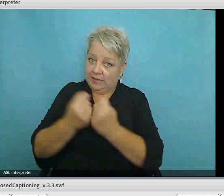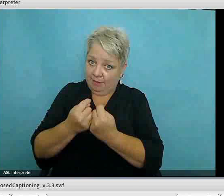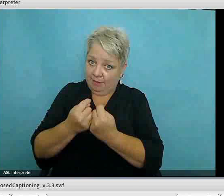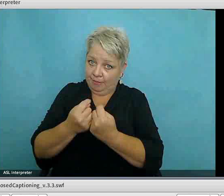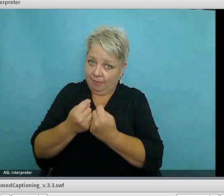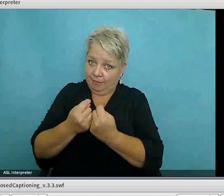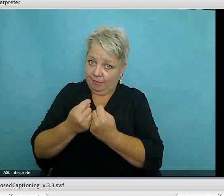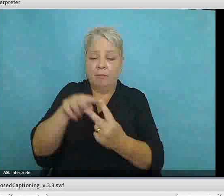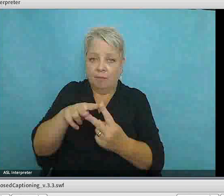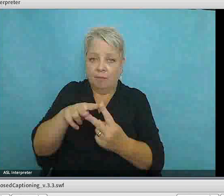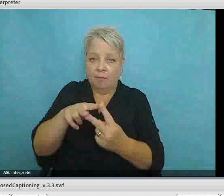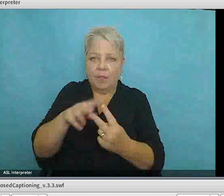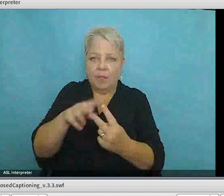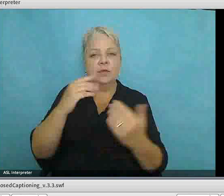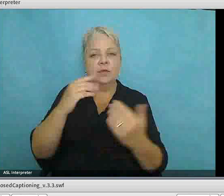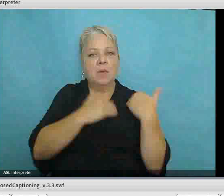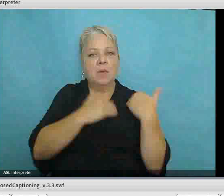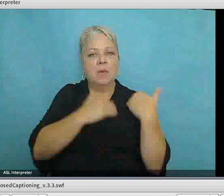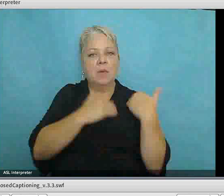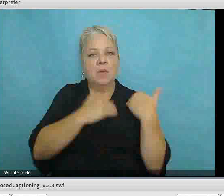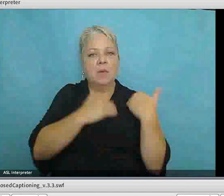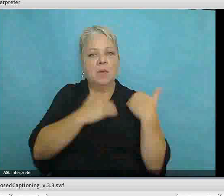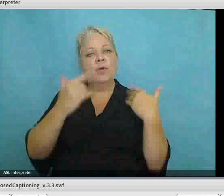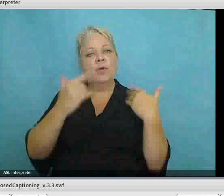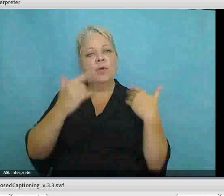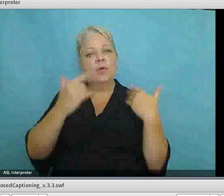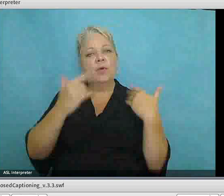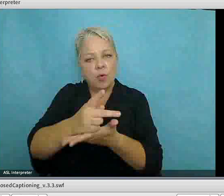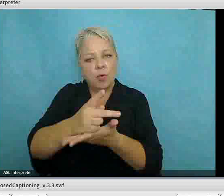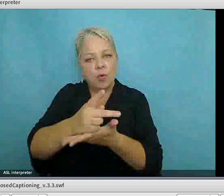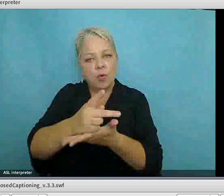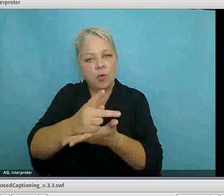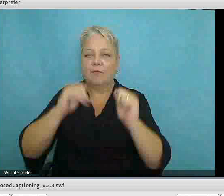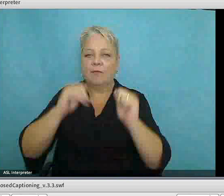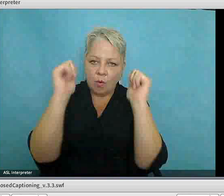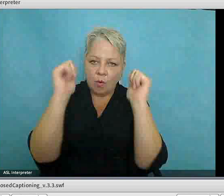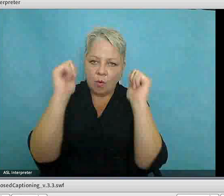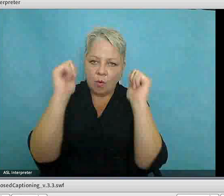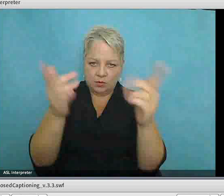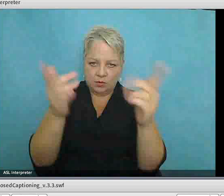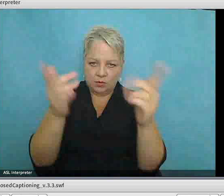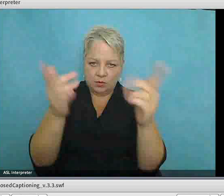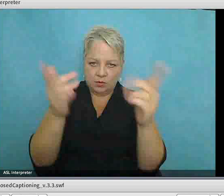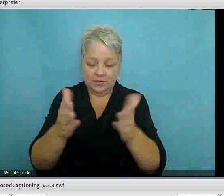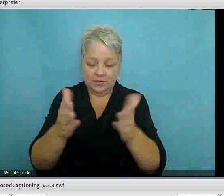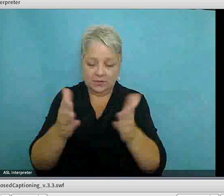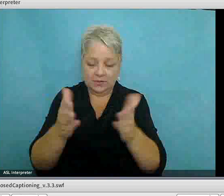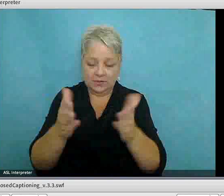So there will be one point of contact around getting approval for any number of service